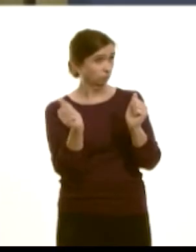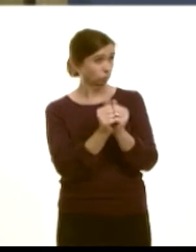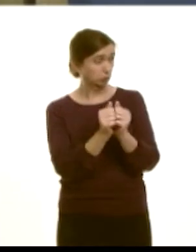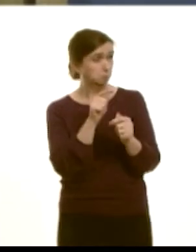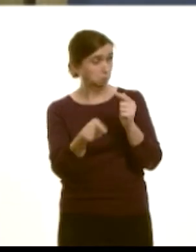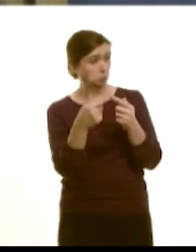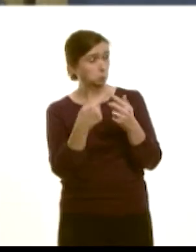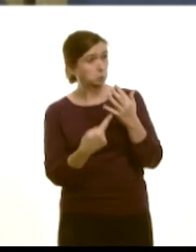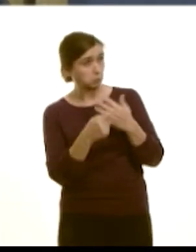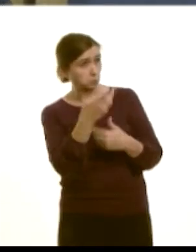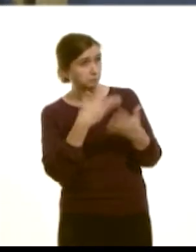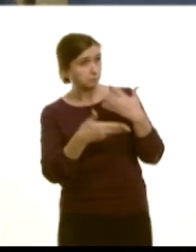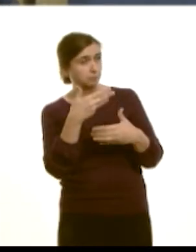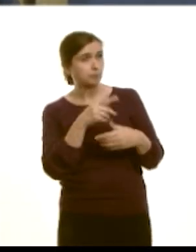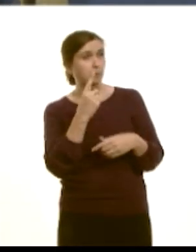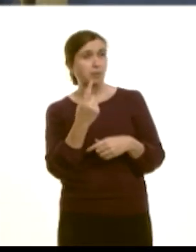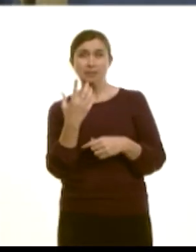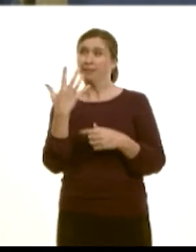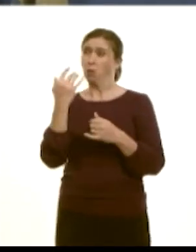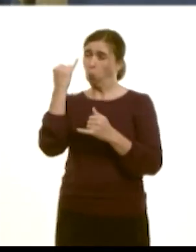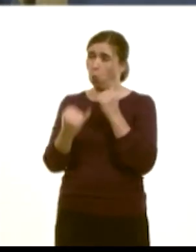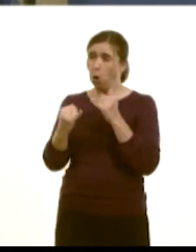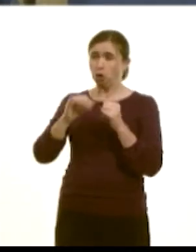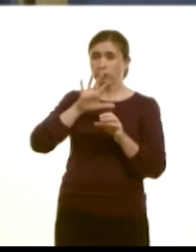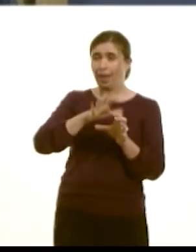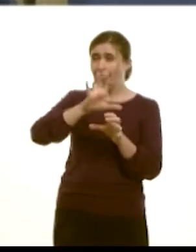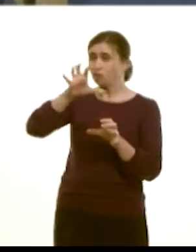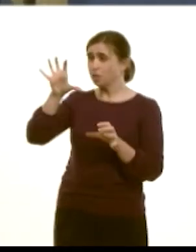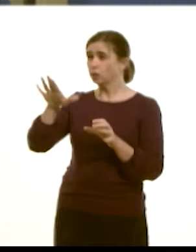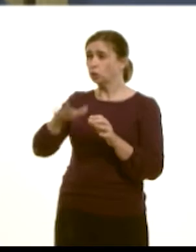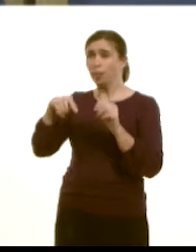However, of the five worst areas in Wales with regard to child poverty, four of them